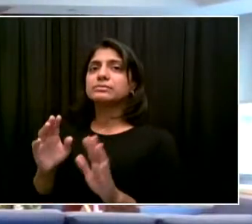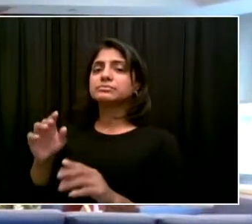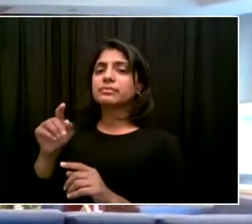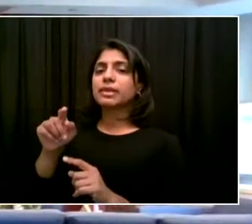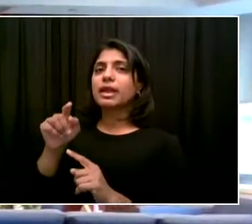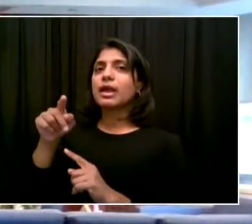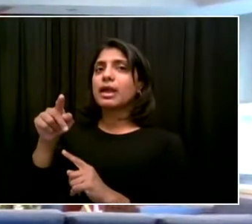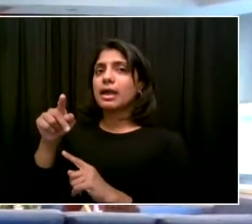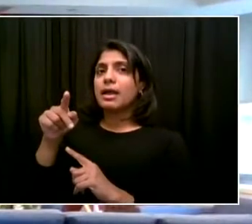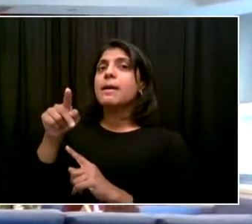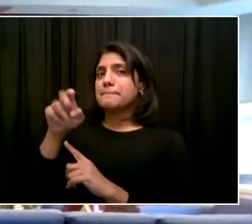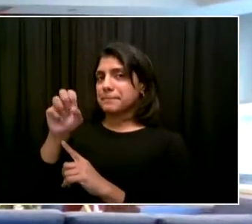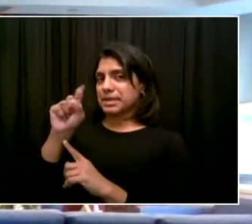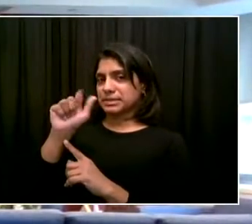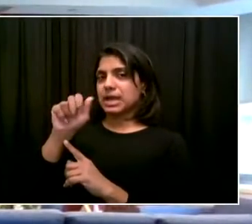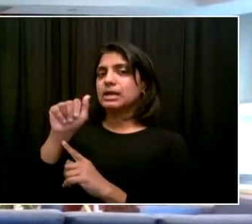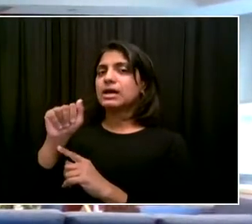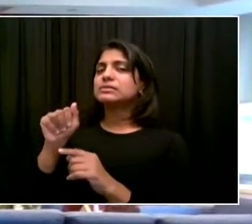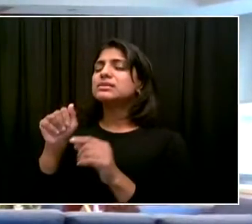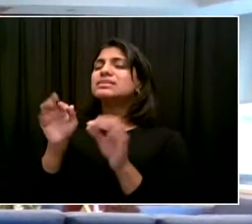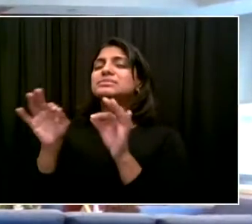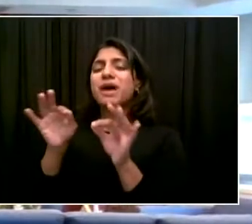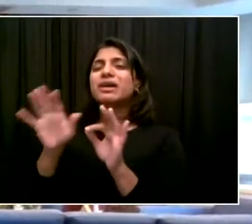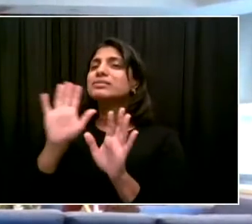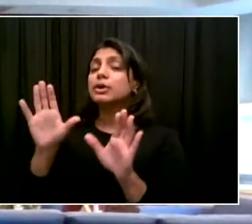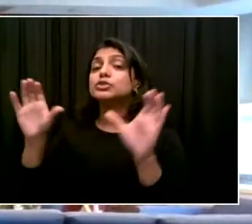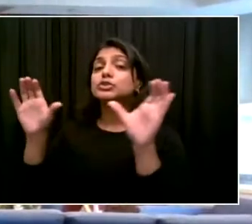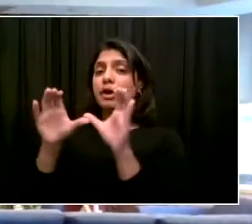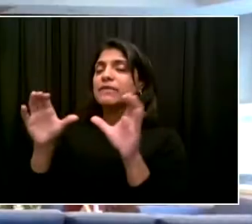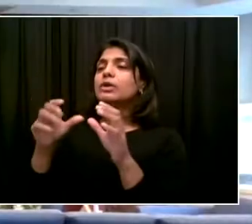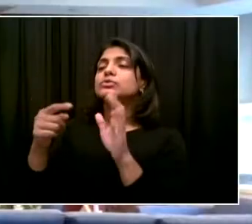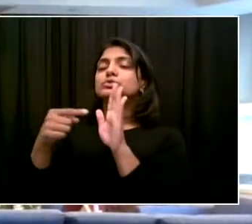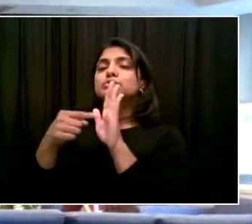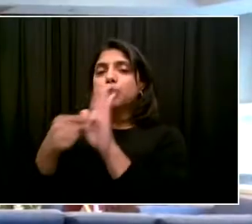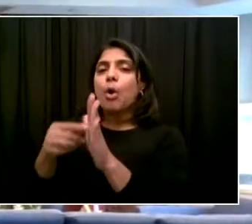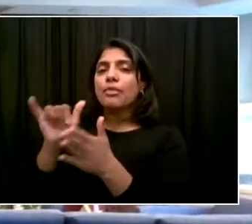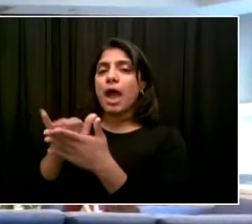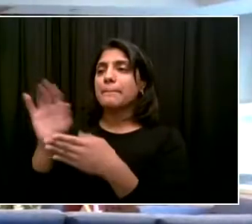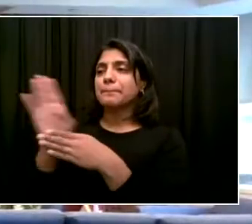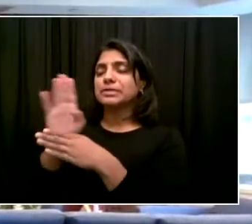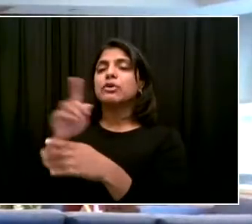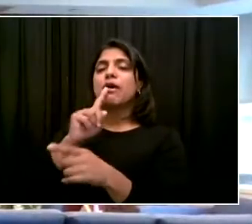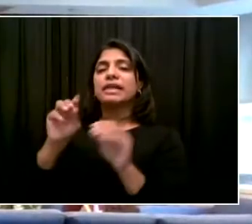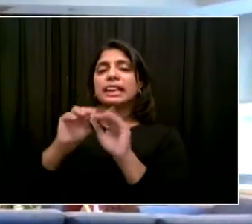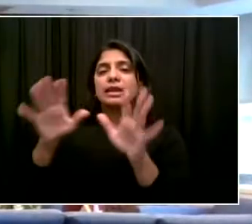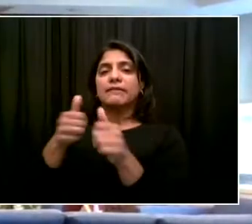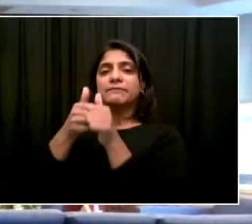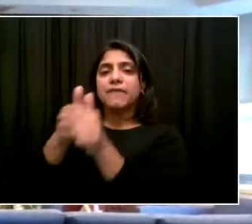GOING ON. GEORGIA, DO YOU WANT TO SPEAK TO THAT? NYC ORDER